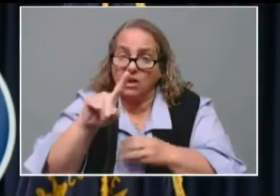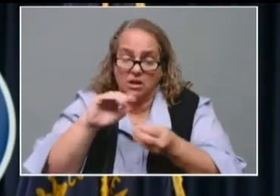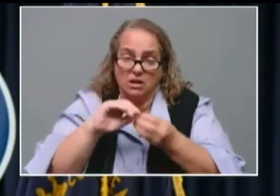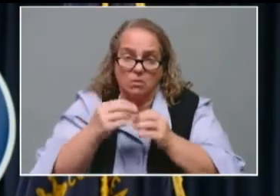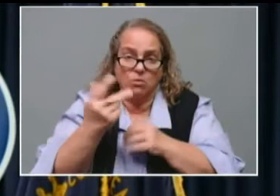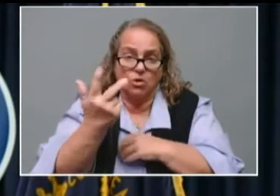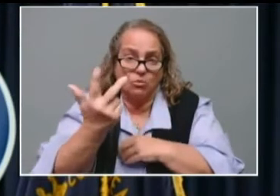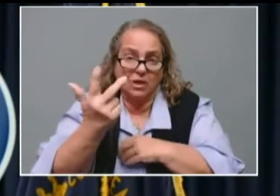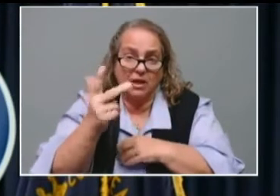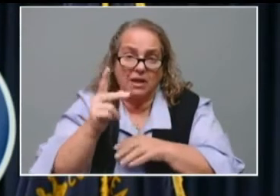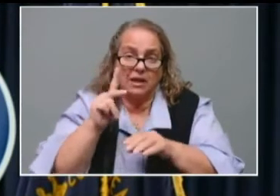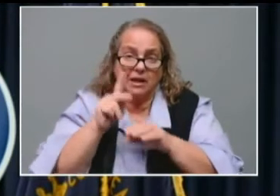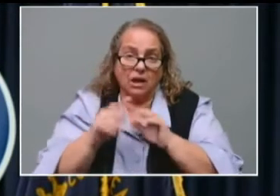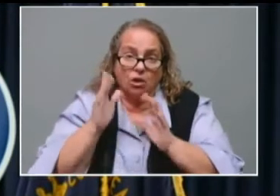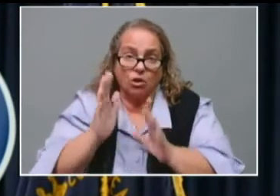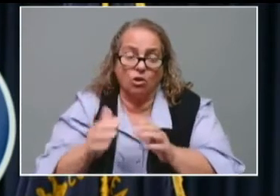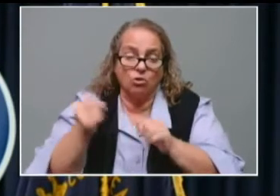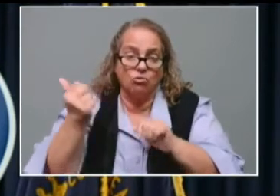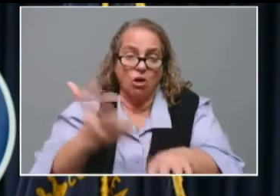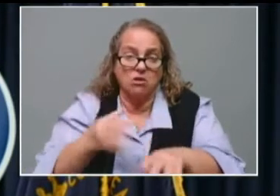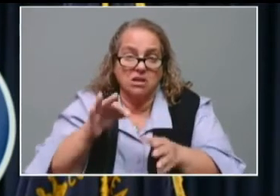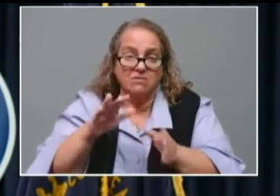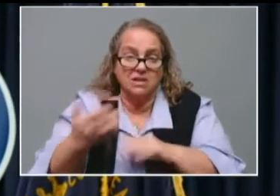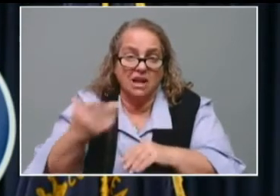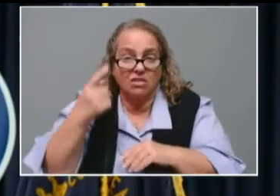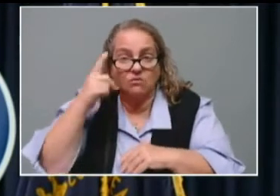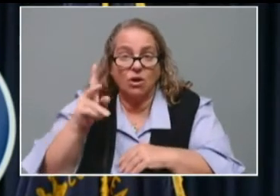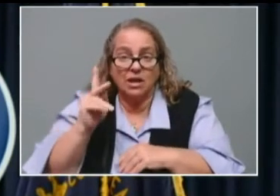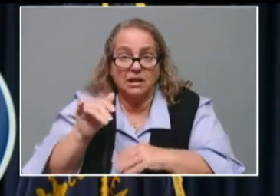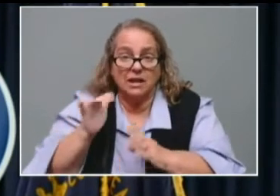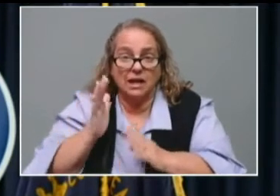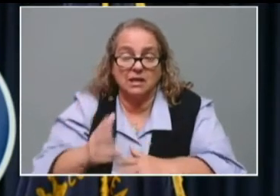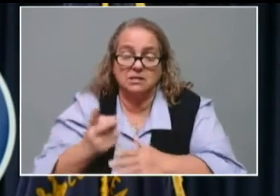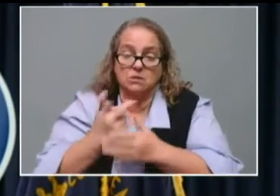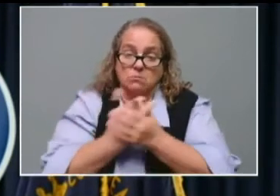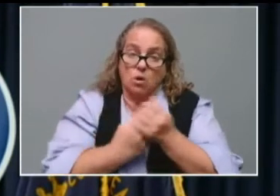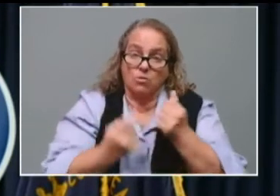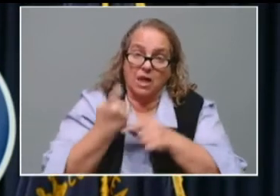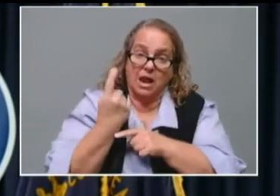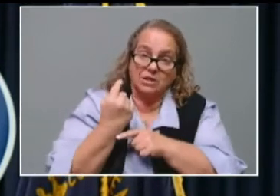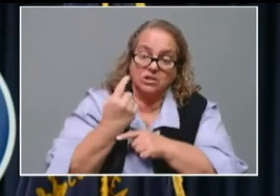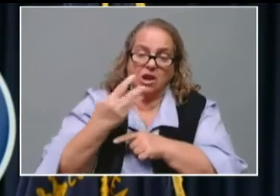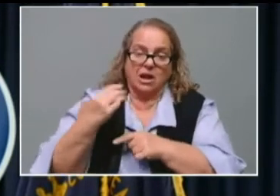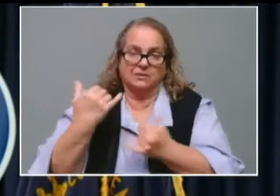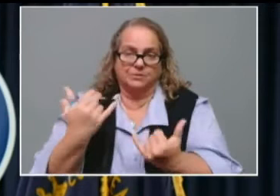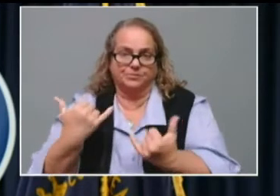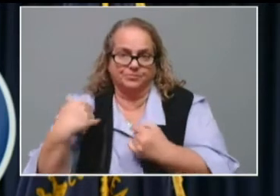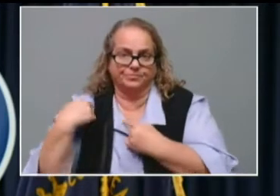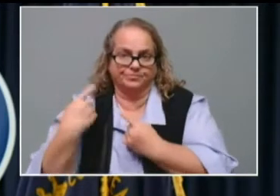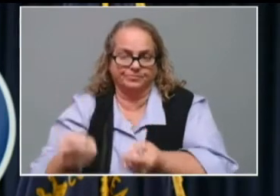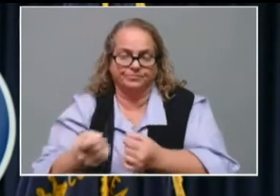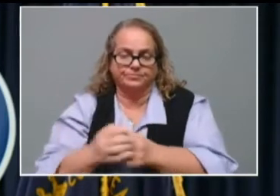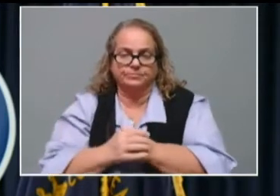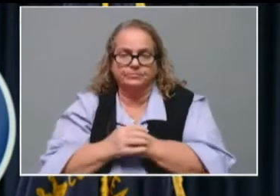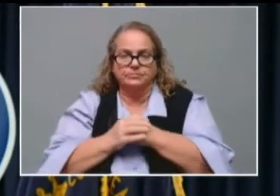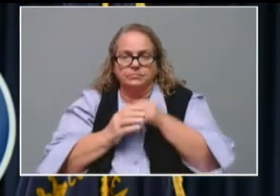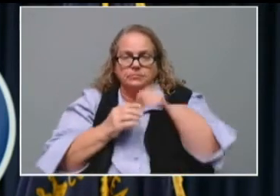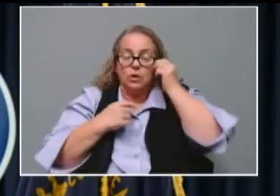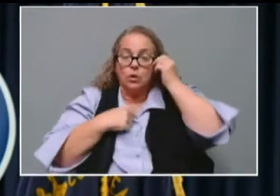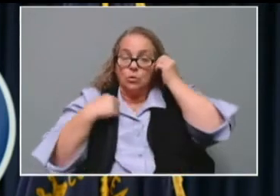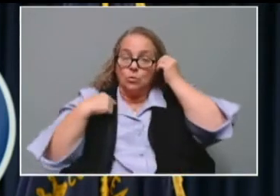cause of death, both last year and thus far this year, we as a commonwealth are